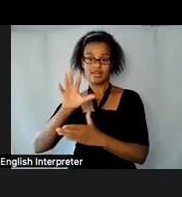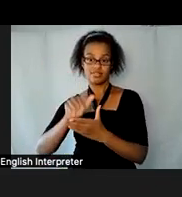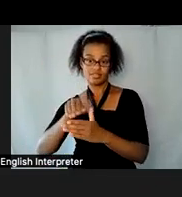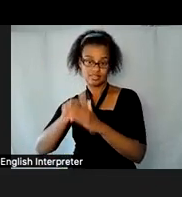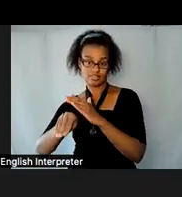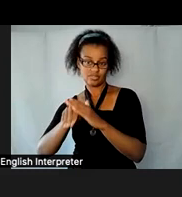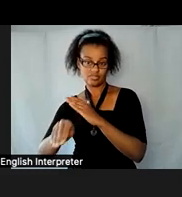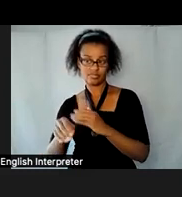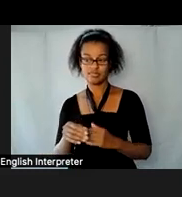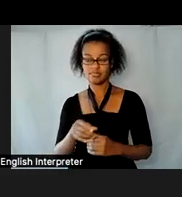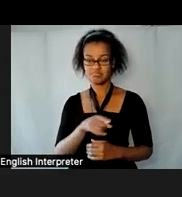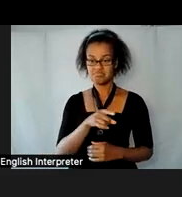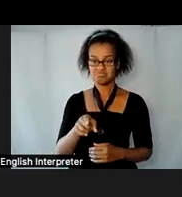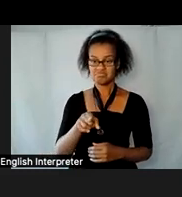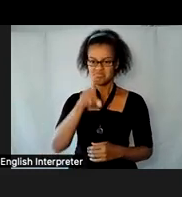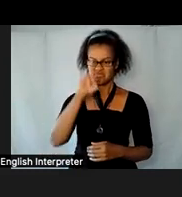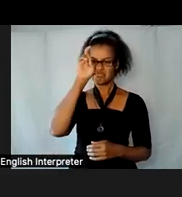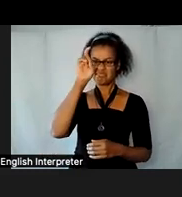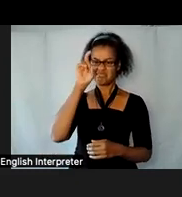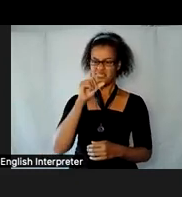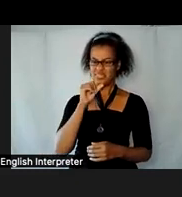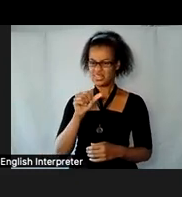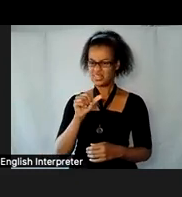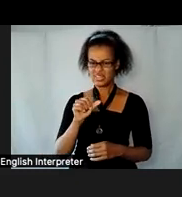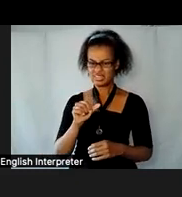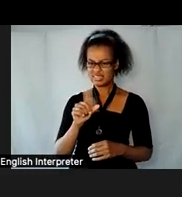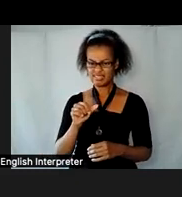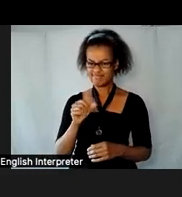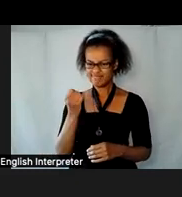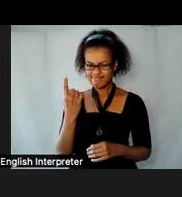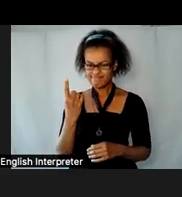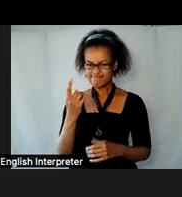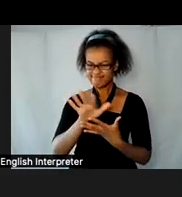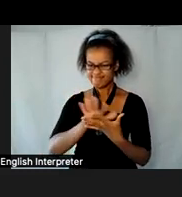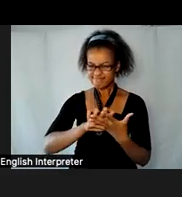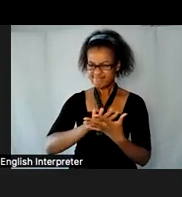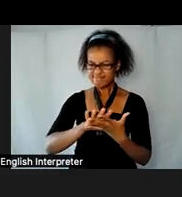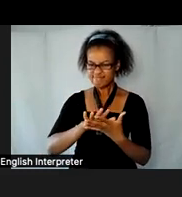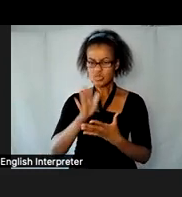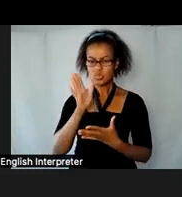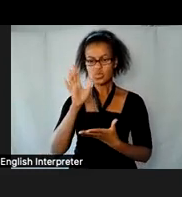as well.